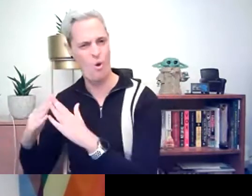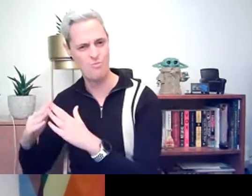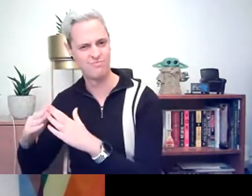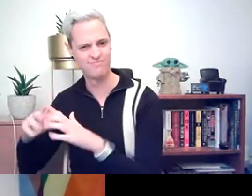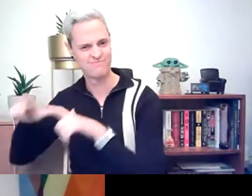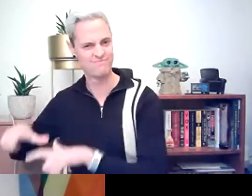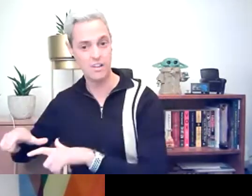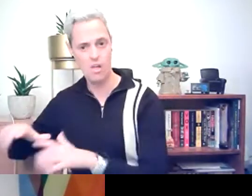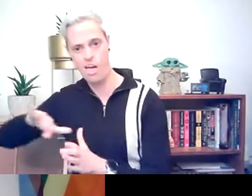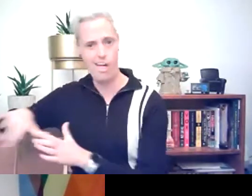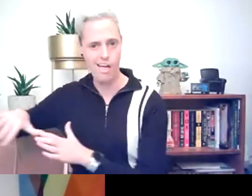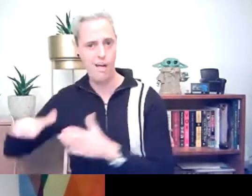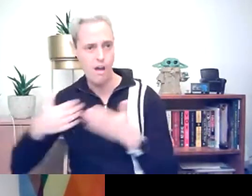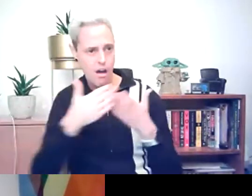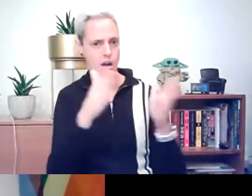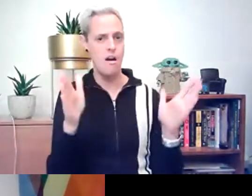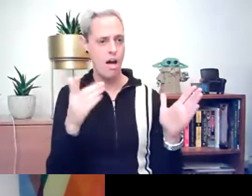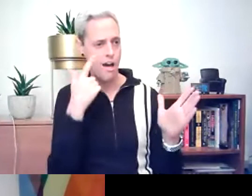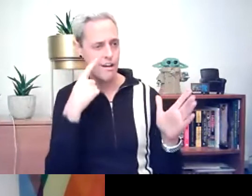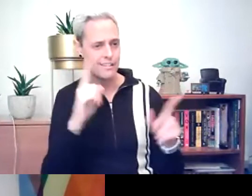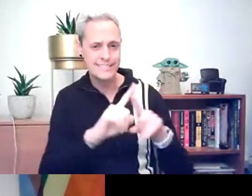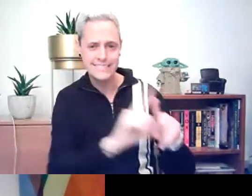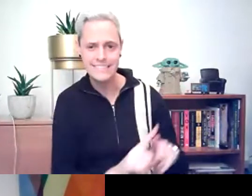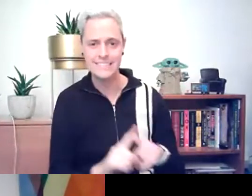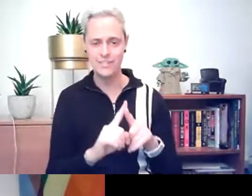18:13:09 to have been involved in that. Yeah, that sounds amazing. And obviously picking